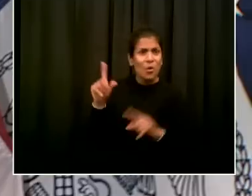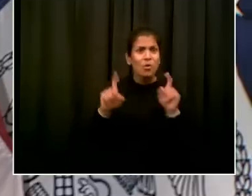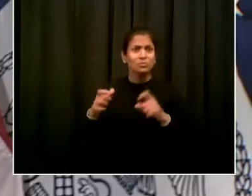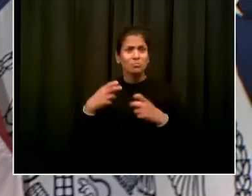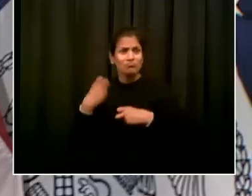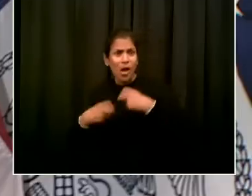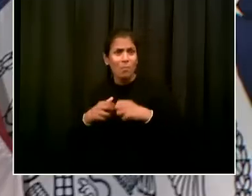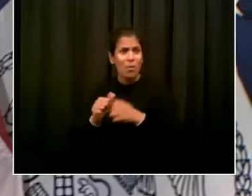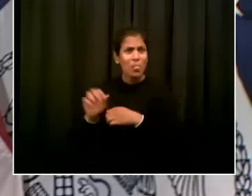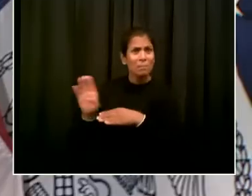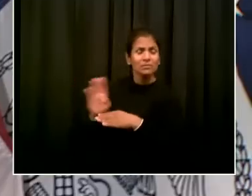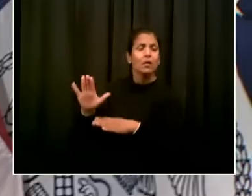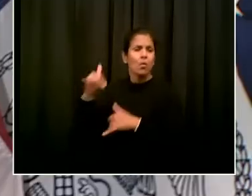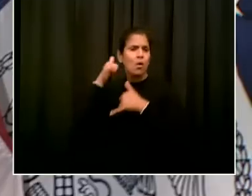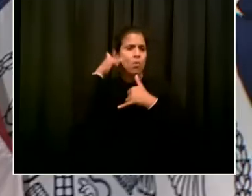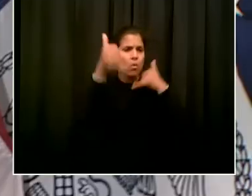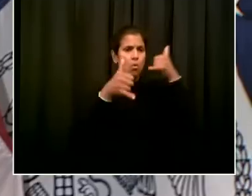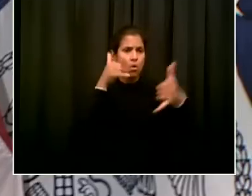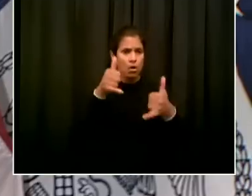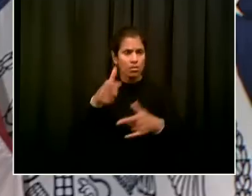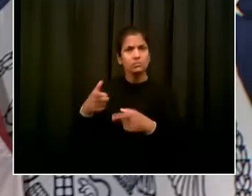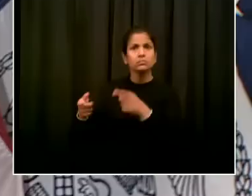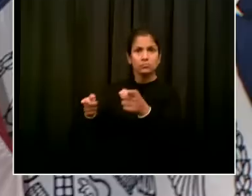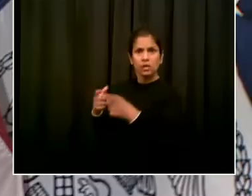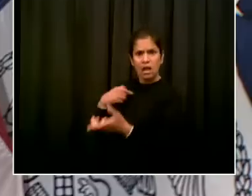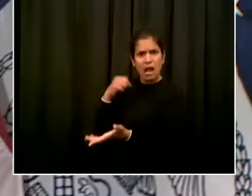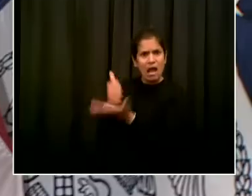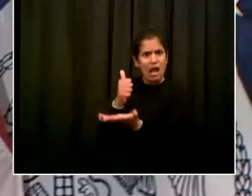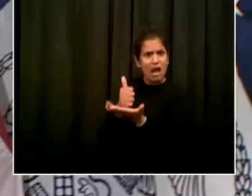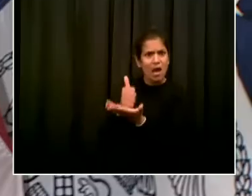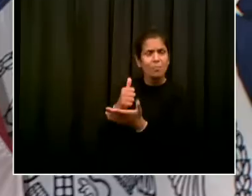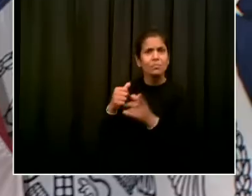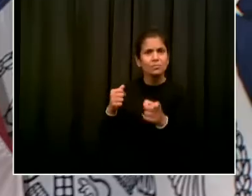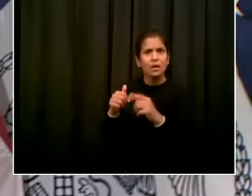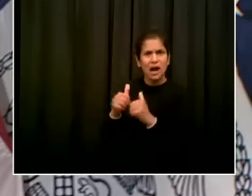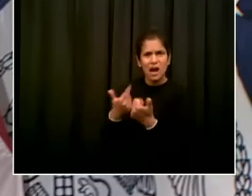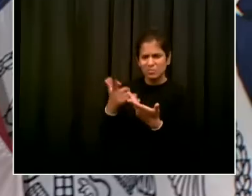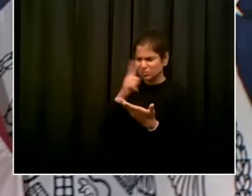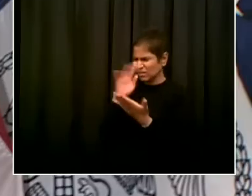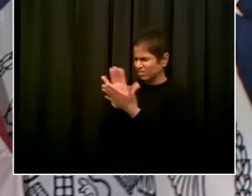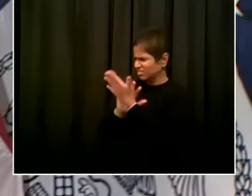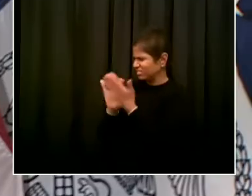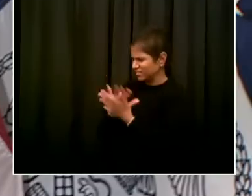SURE THEY'RE VERY THANKFUL FOFOR THAT. ARE THERE SPECIFIC CONVERSATIONS ABOUT DIRECT FINANCIAL